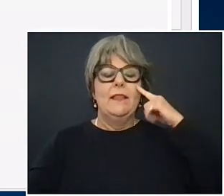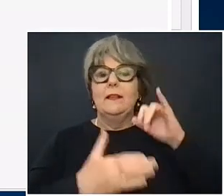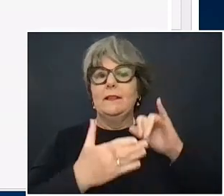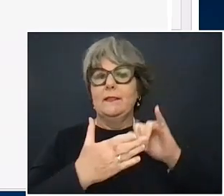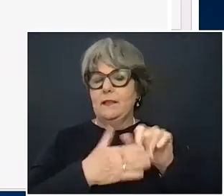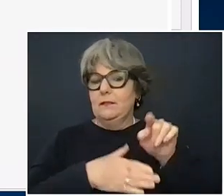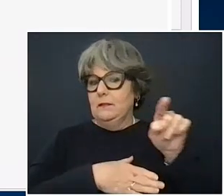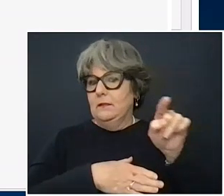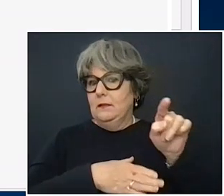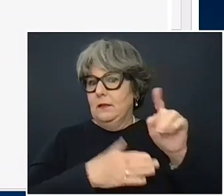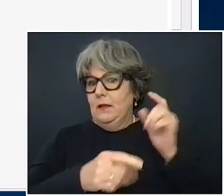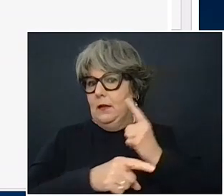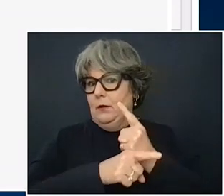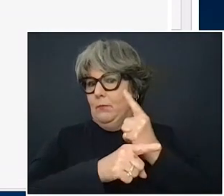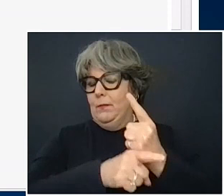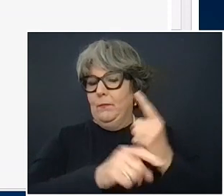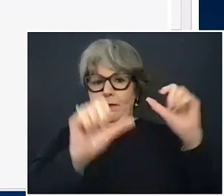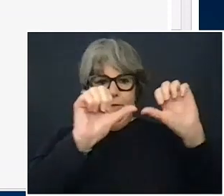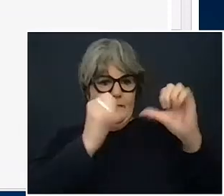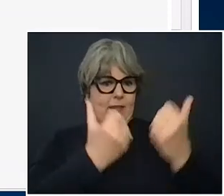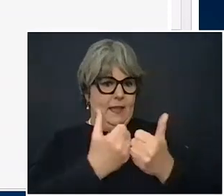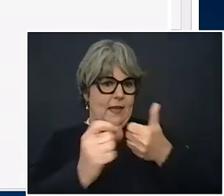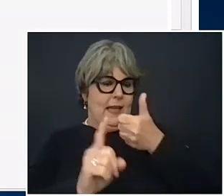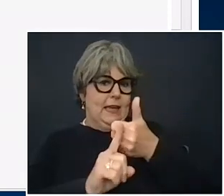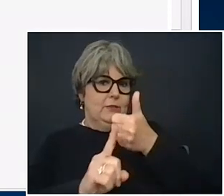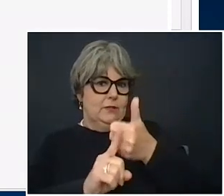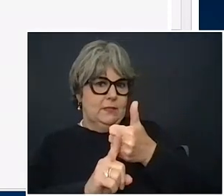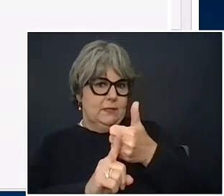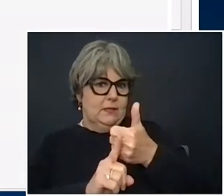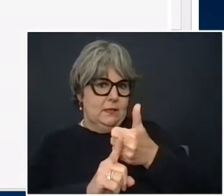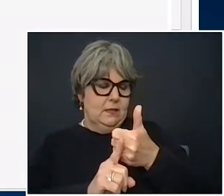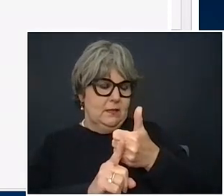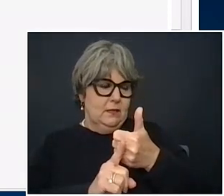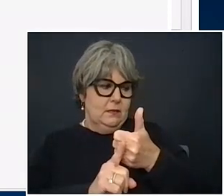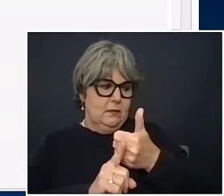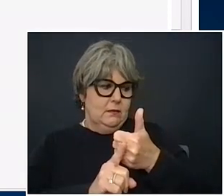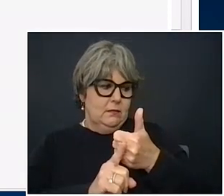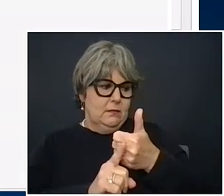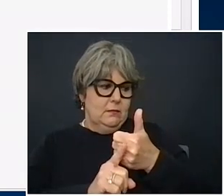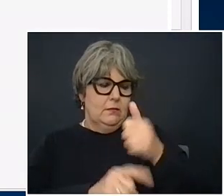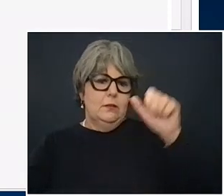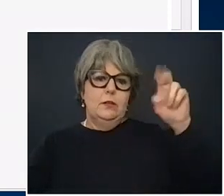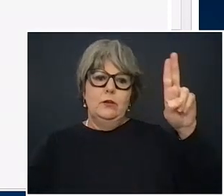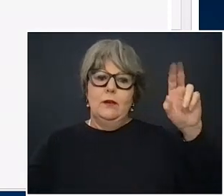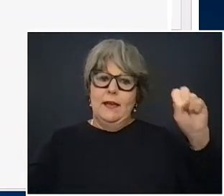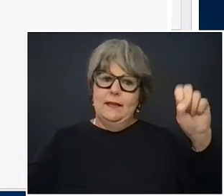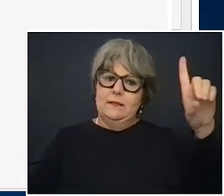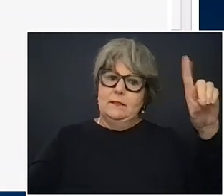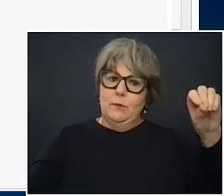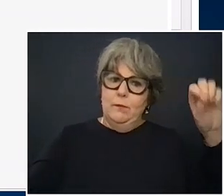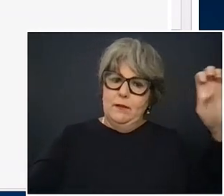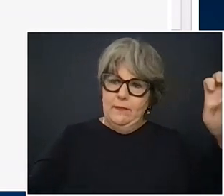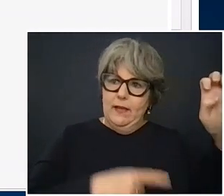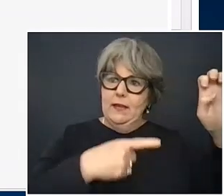appropriate for the agency, for the Department, the US Department to, make a